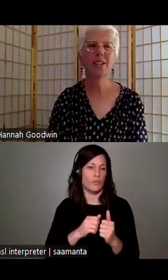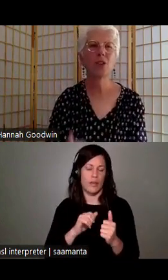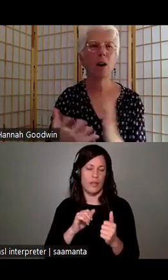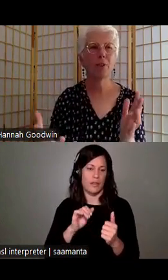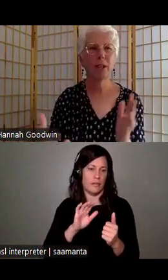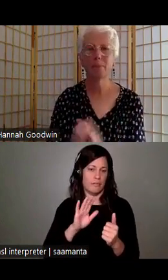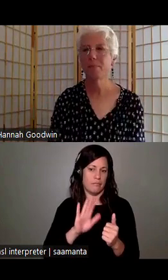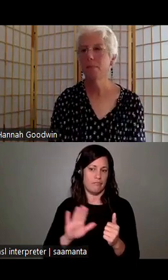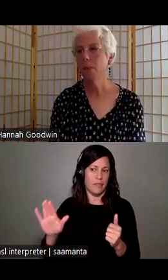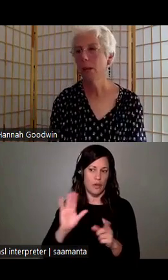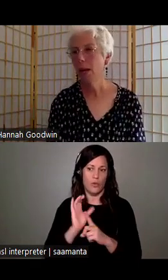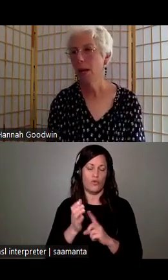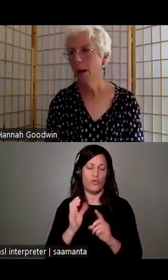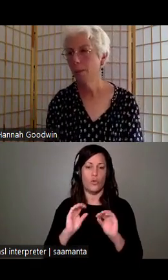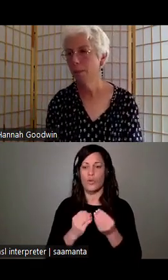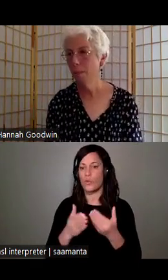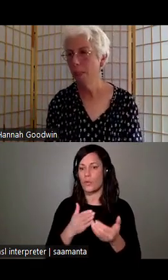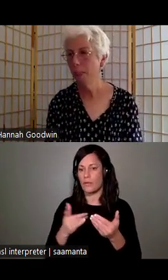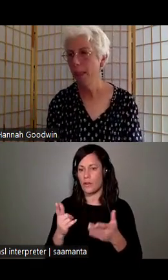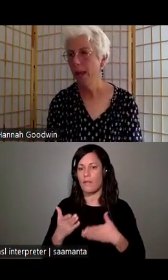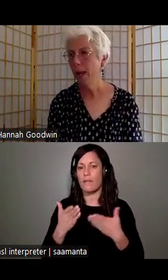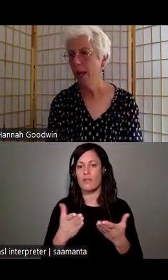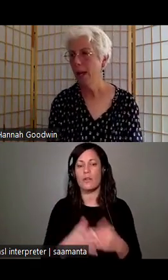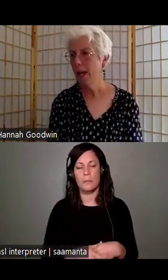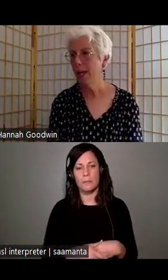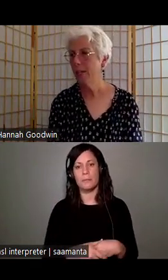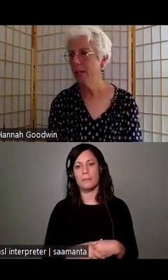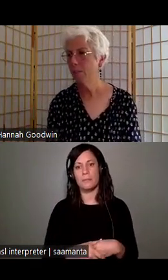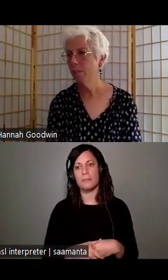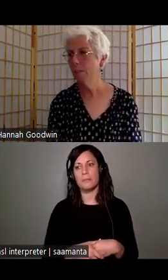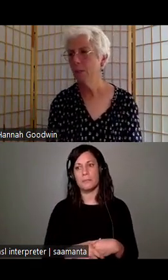is offering and creative aging.